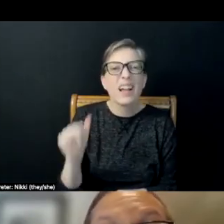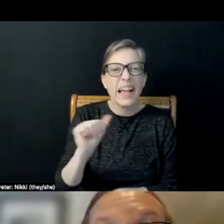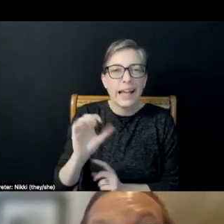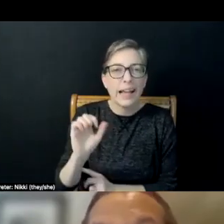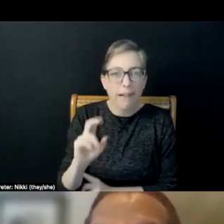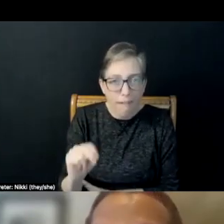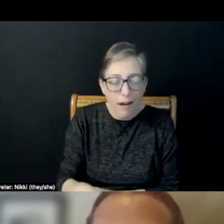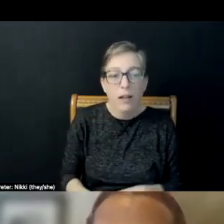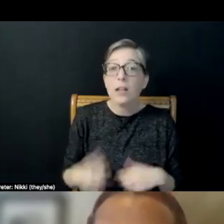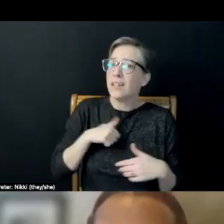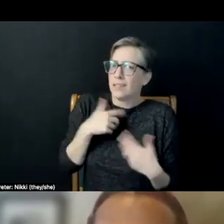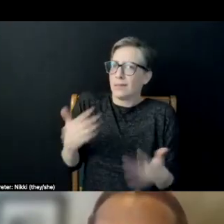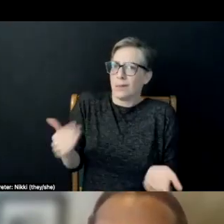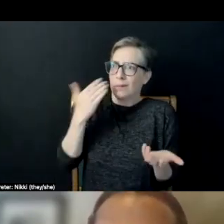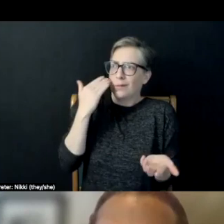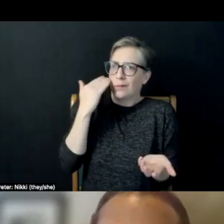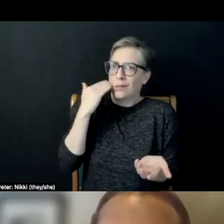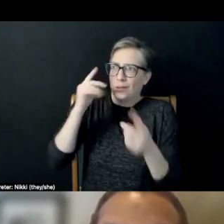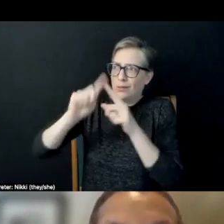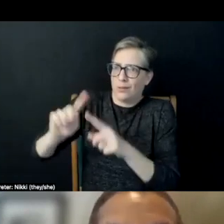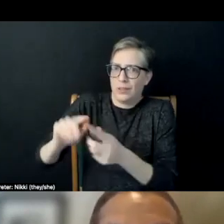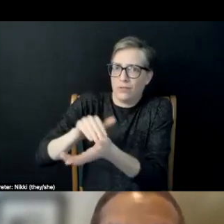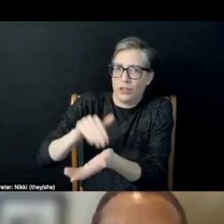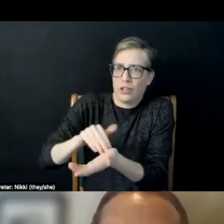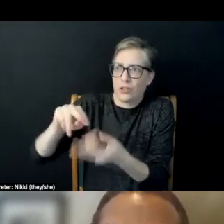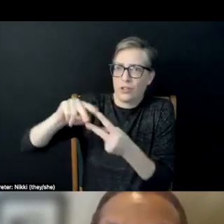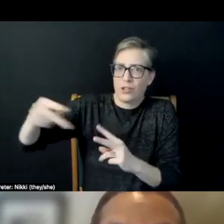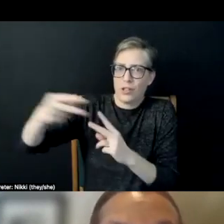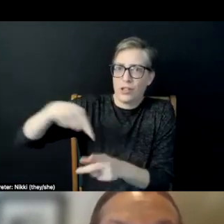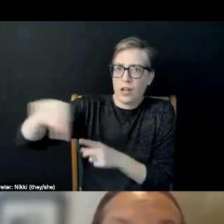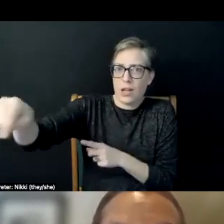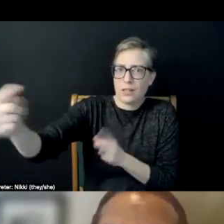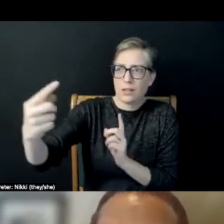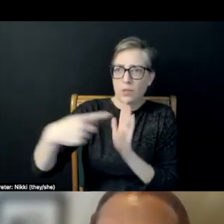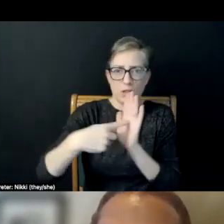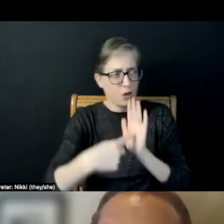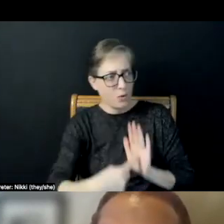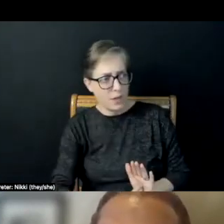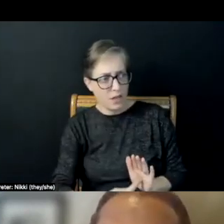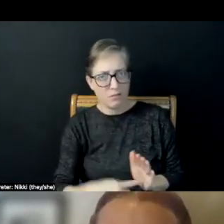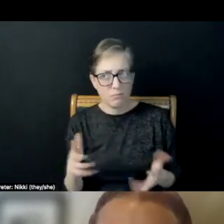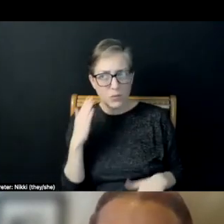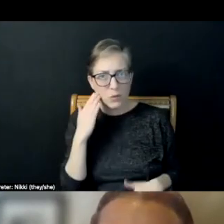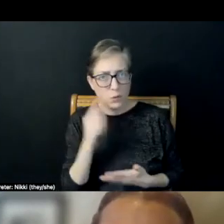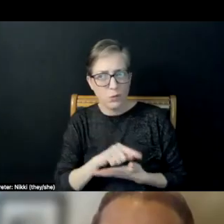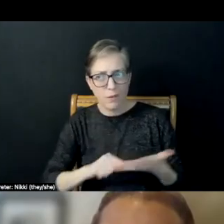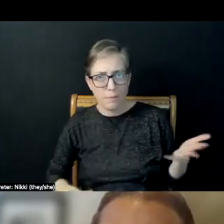those doctors that the geneticists was referencing personally. On top of that,